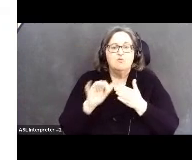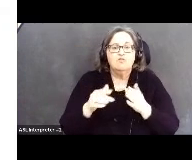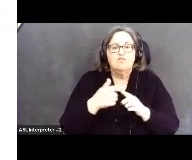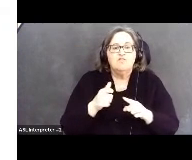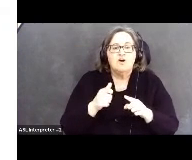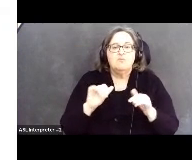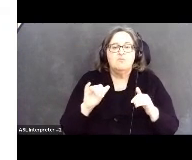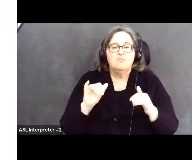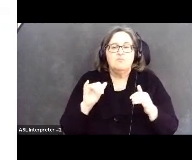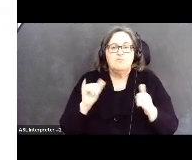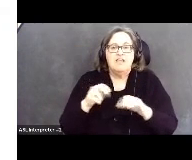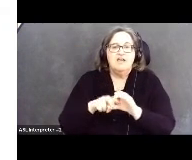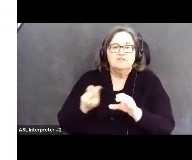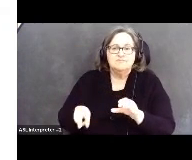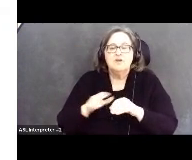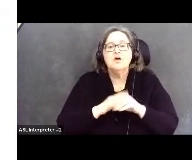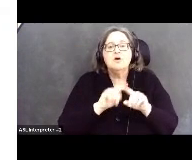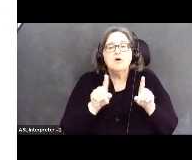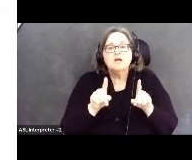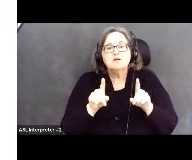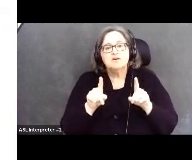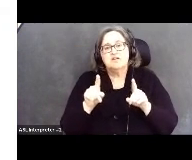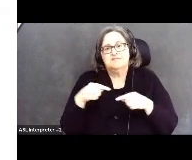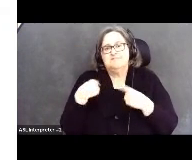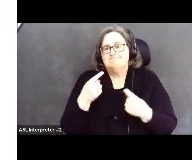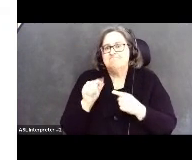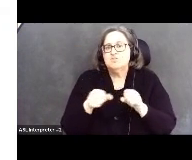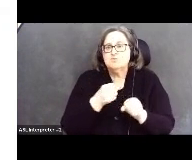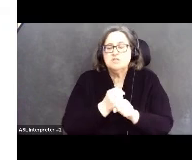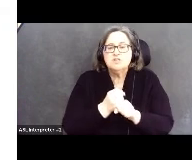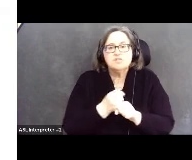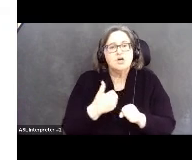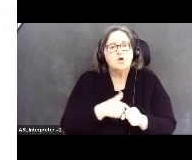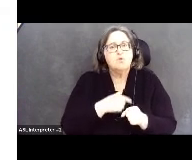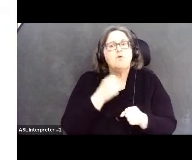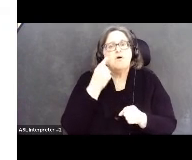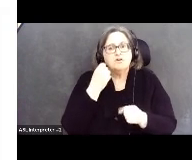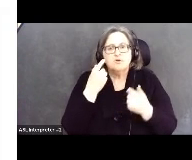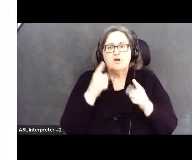but over the last couple of decades, we have now come to realize that when you're talking about